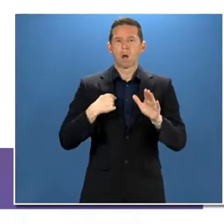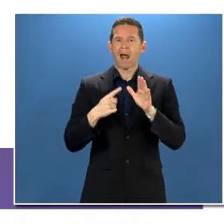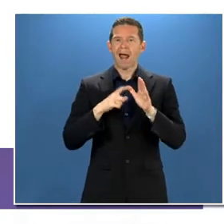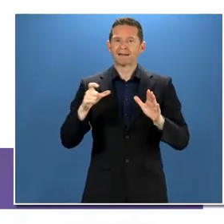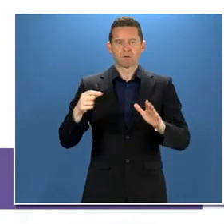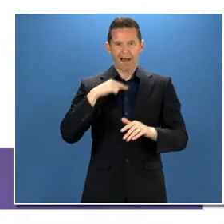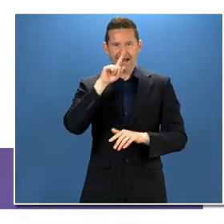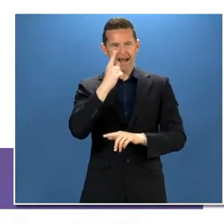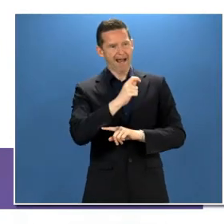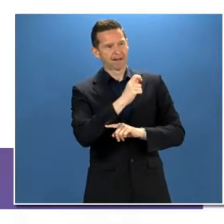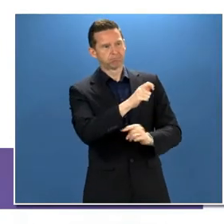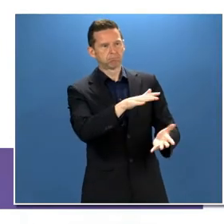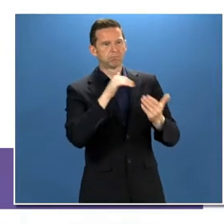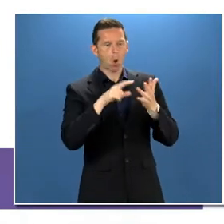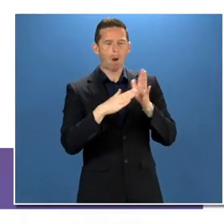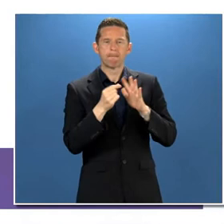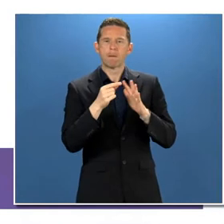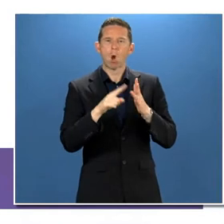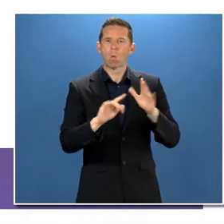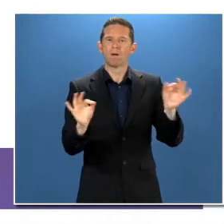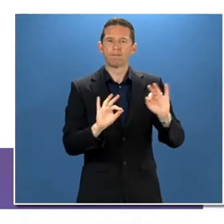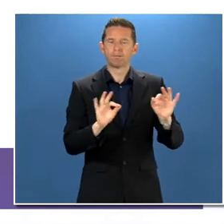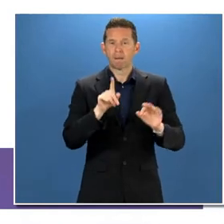But I was lucky at the time that my school did raise some money for my